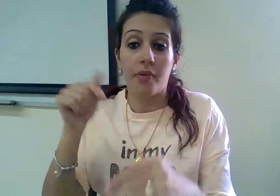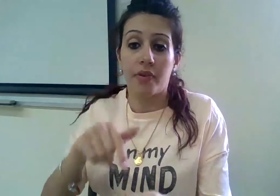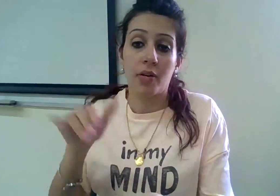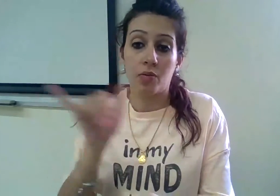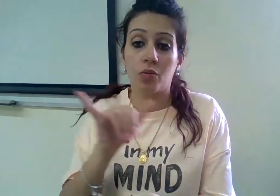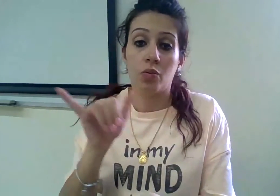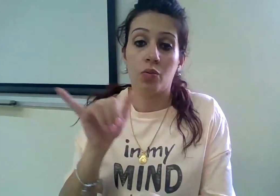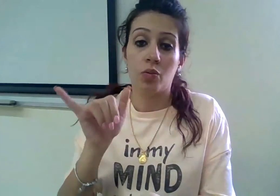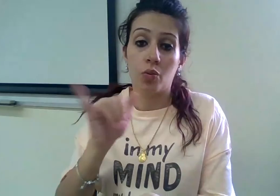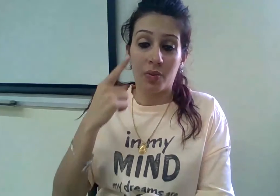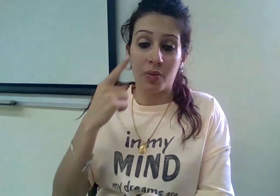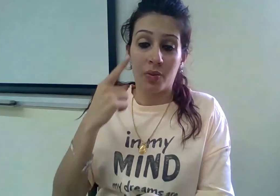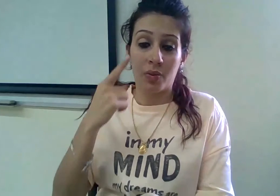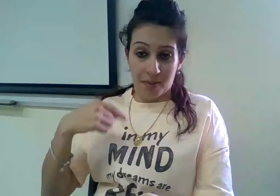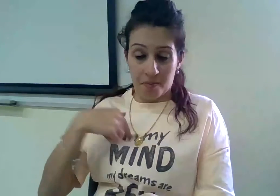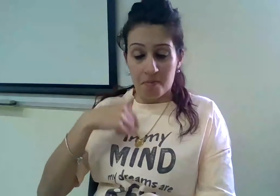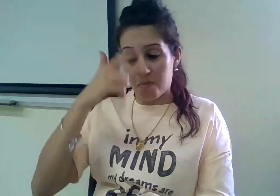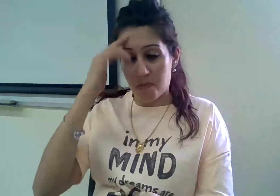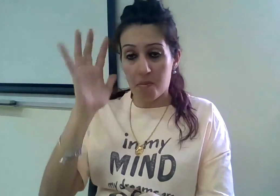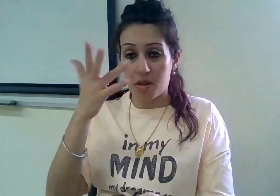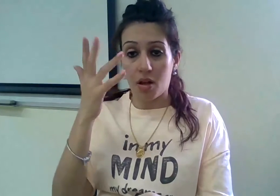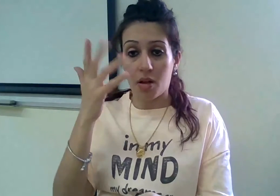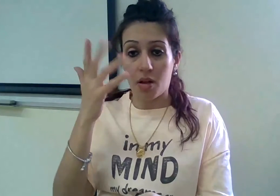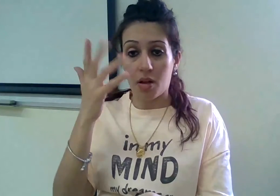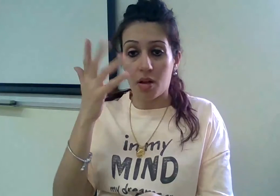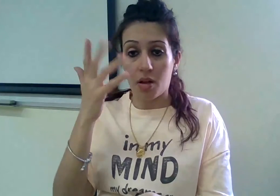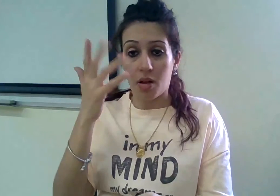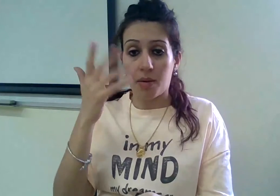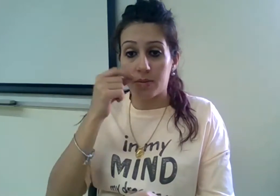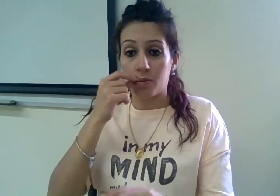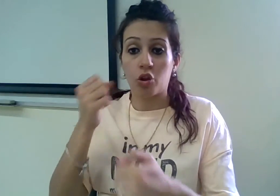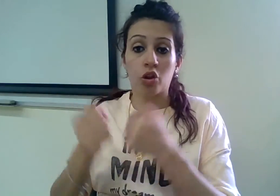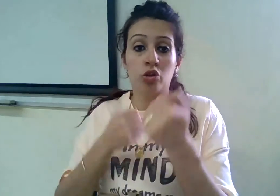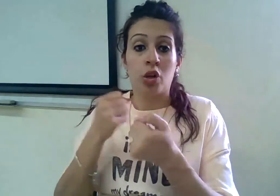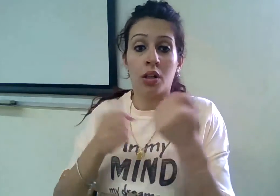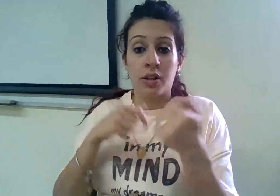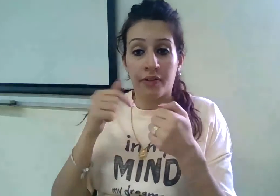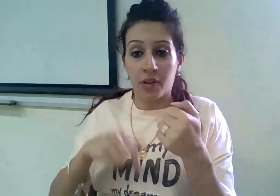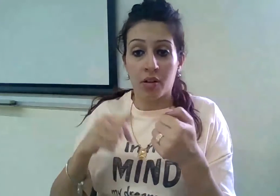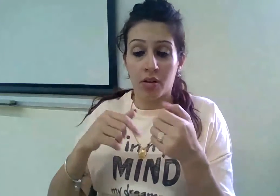feedback because, you know, as I say, in inclusive and special education,